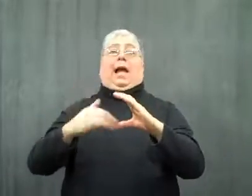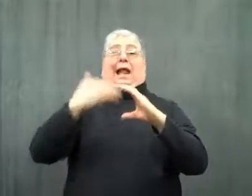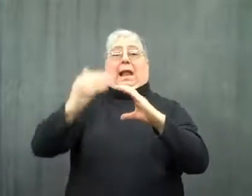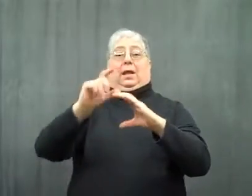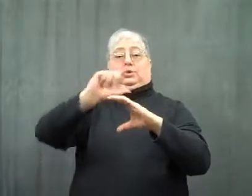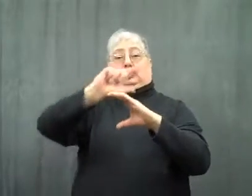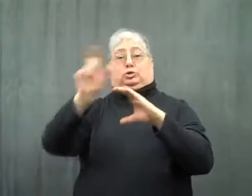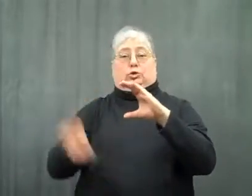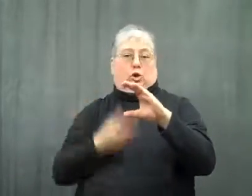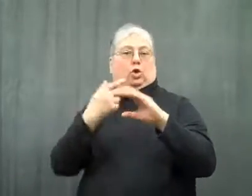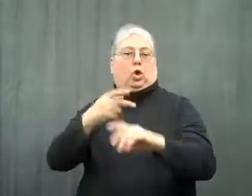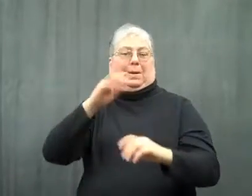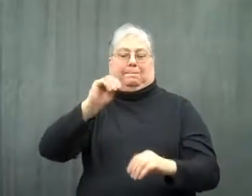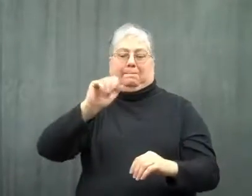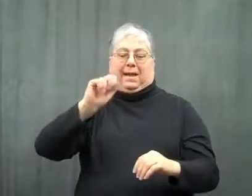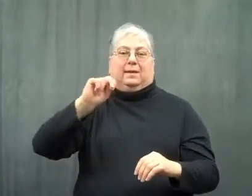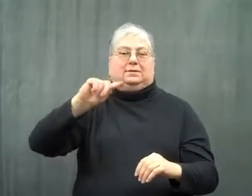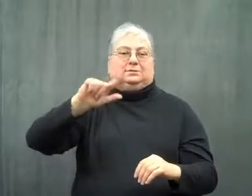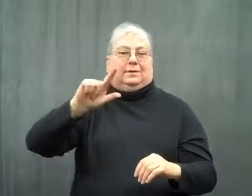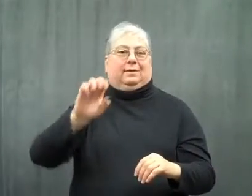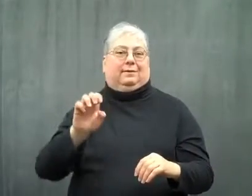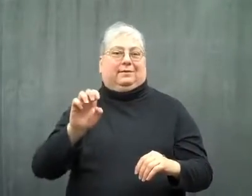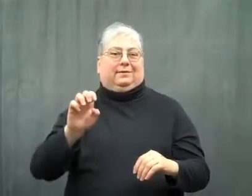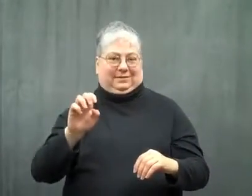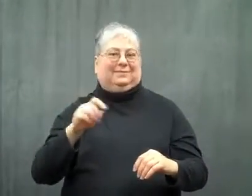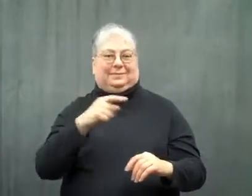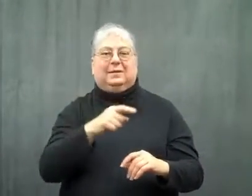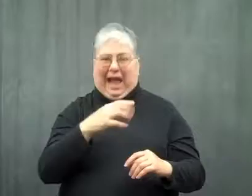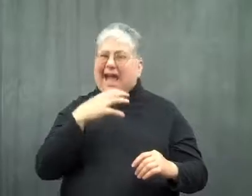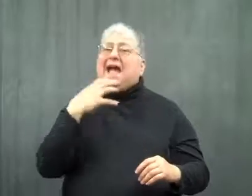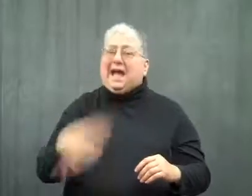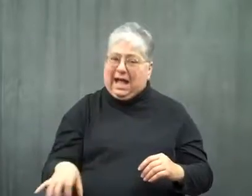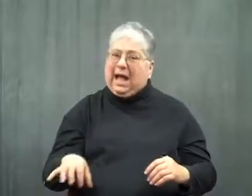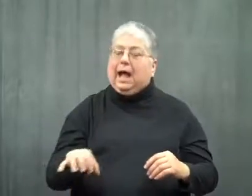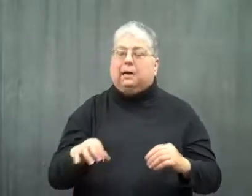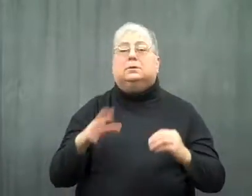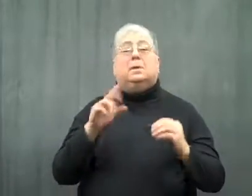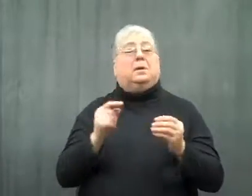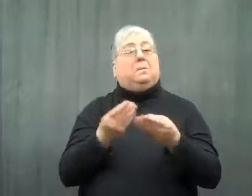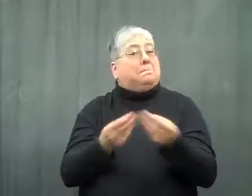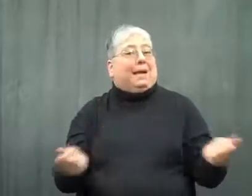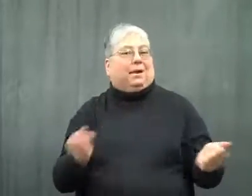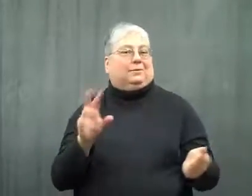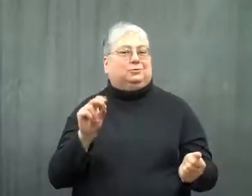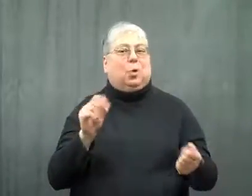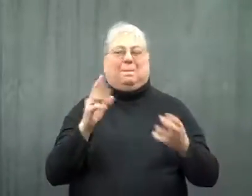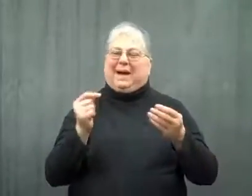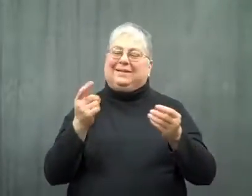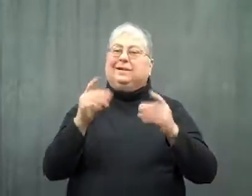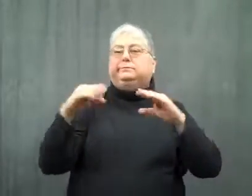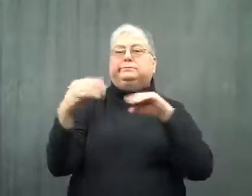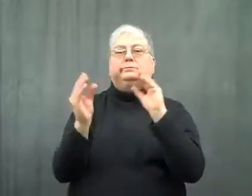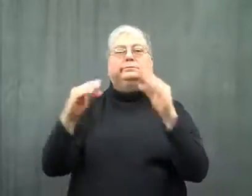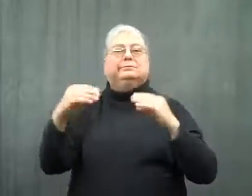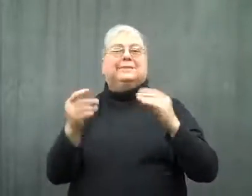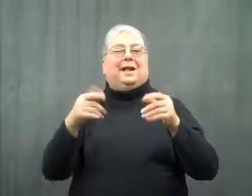The next layer is called the mantle. It's hot, but not melted. It's pliable.